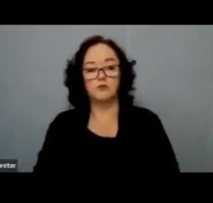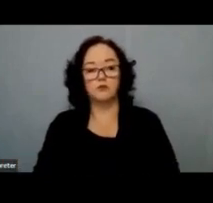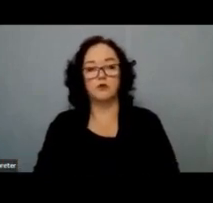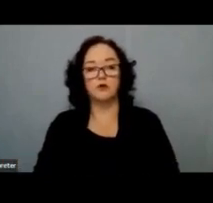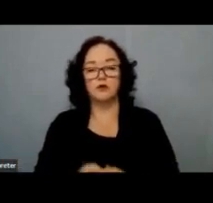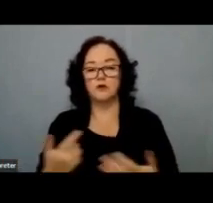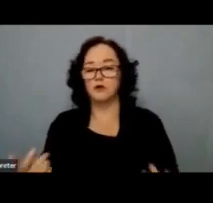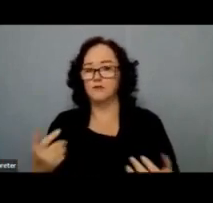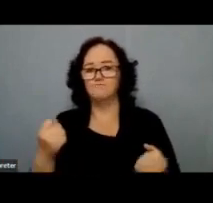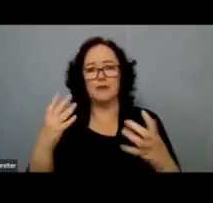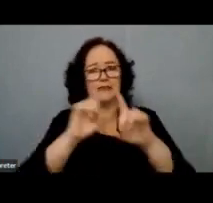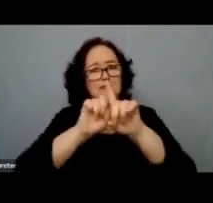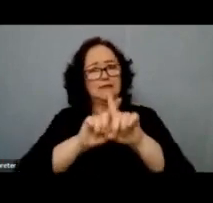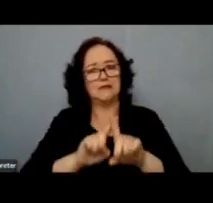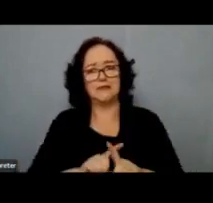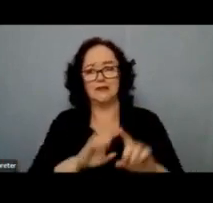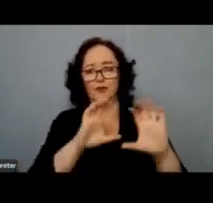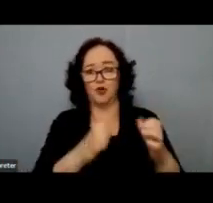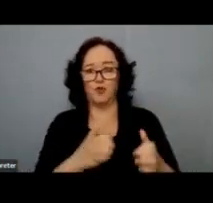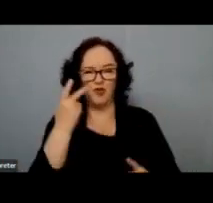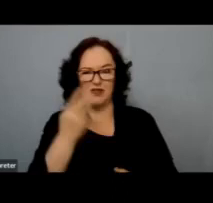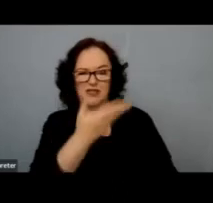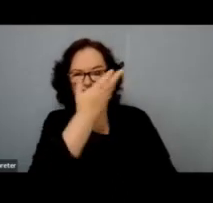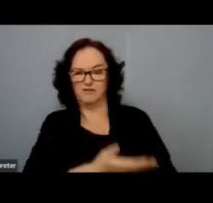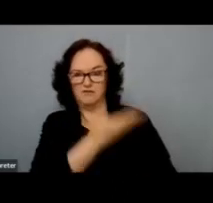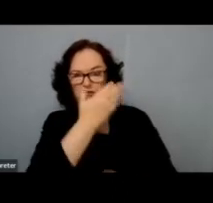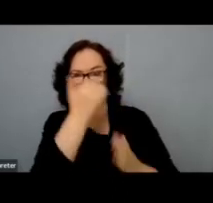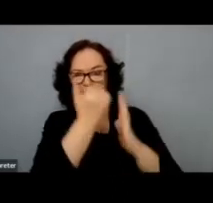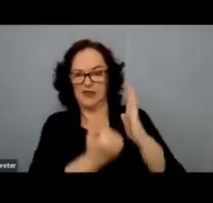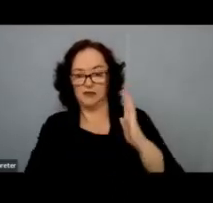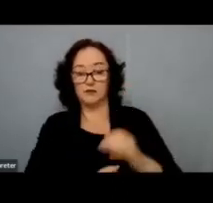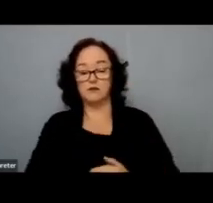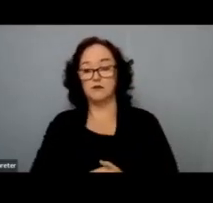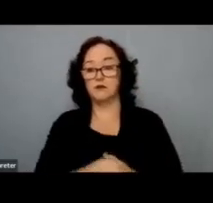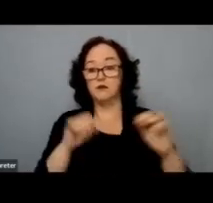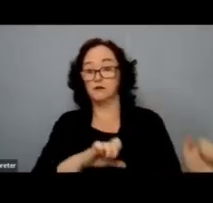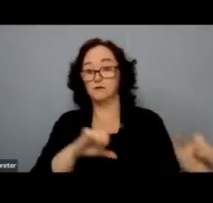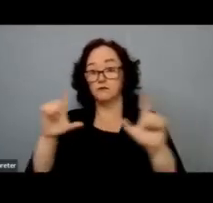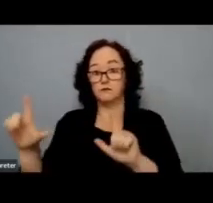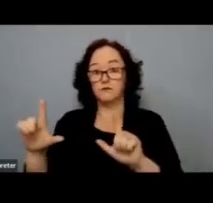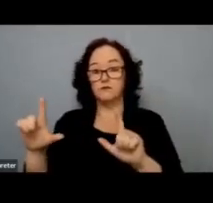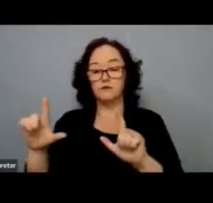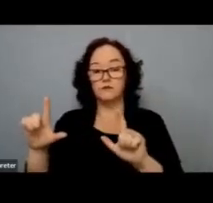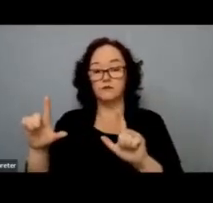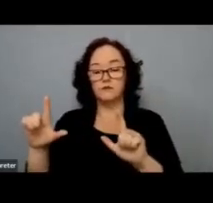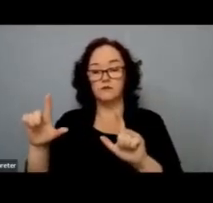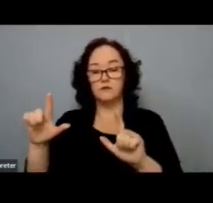different groups that you can see there. And then on the next slide, is some of the topics